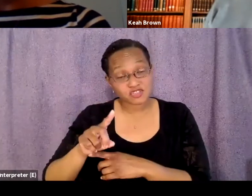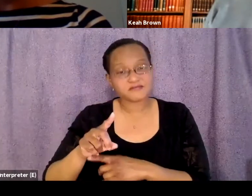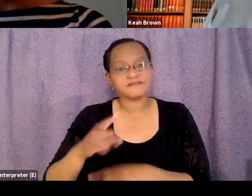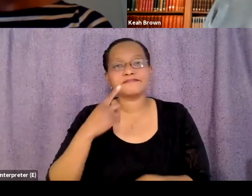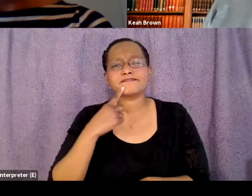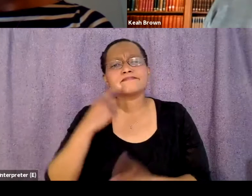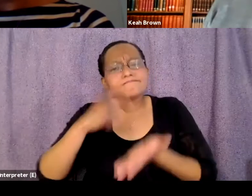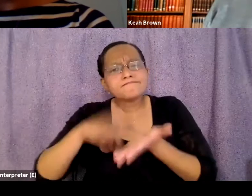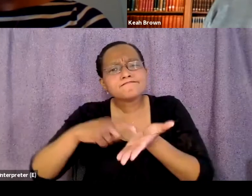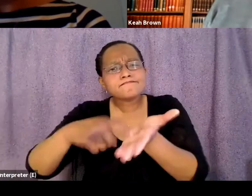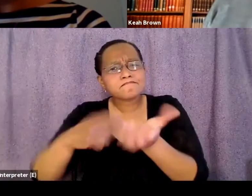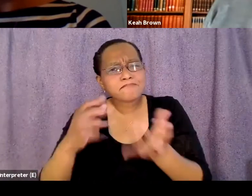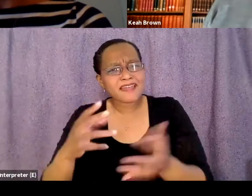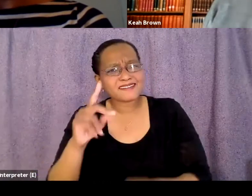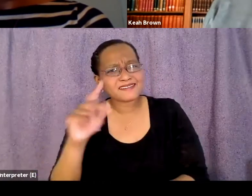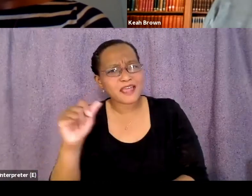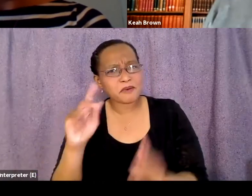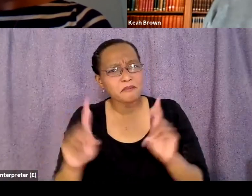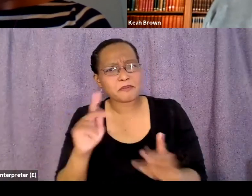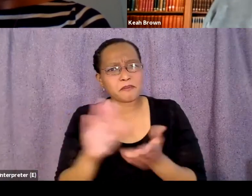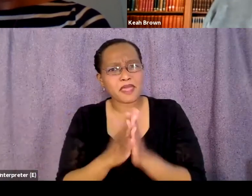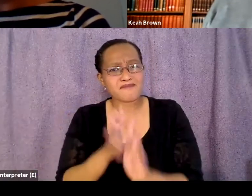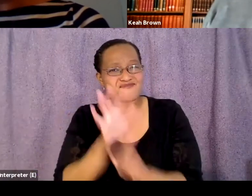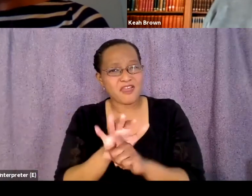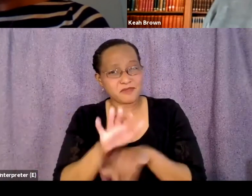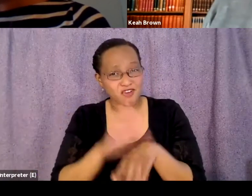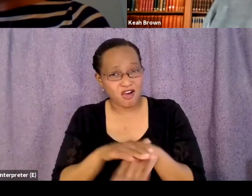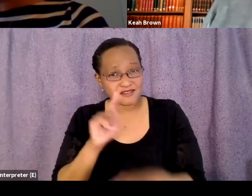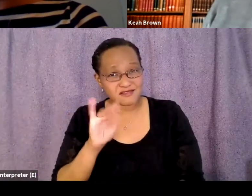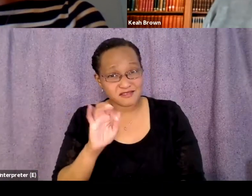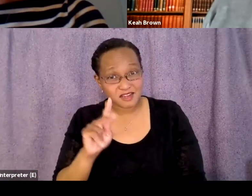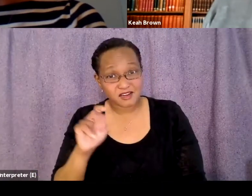now famous TikTokers which full disclosure I don't know much about TikTok.